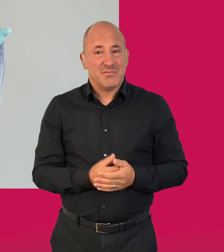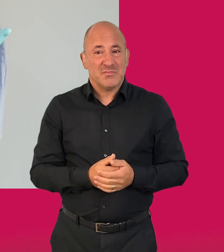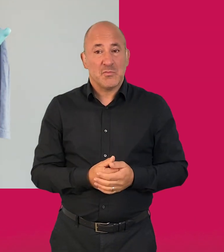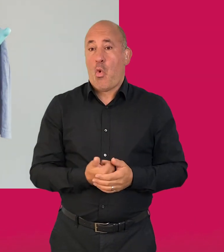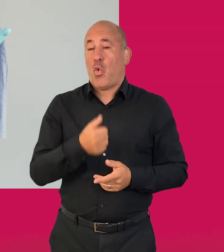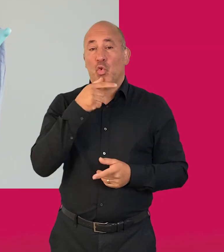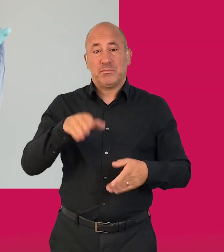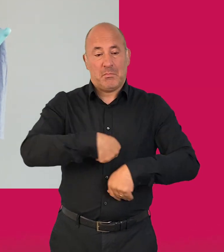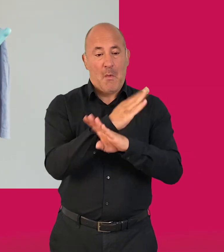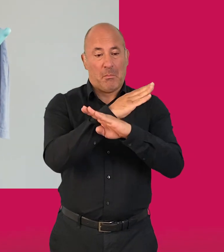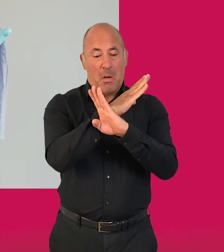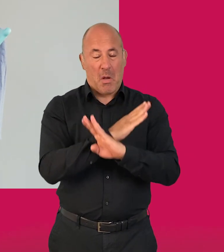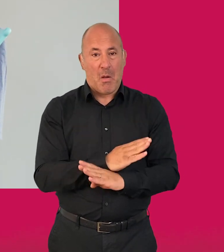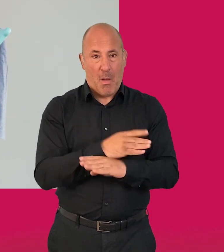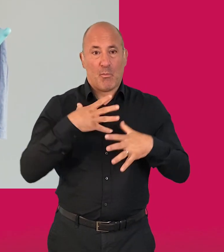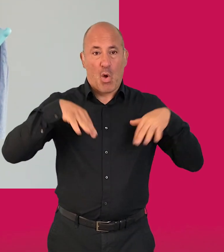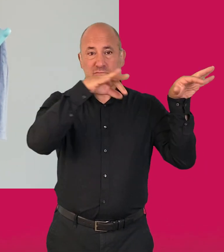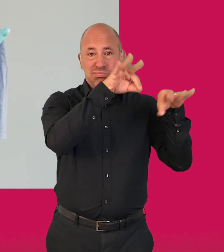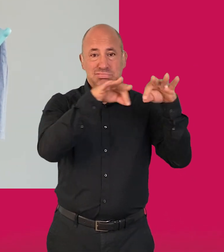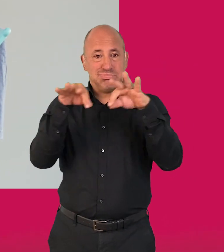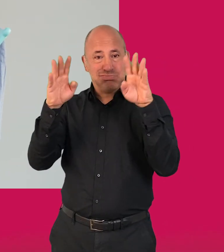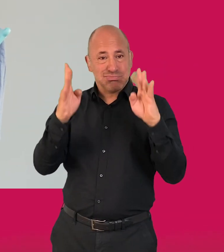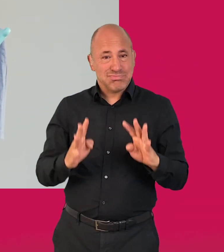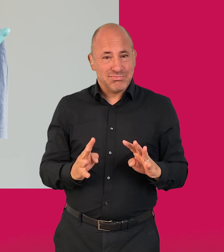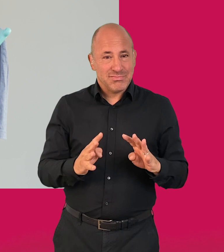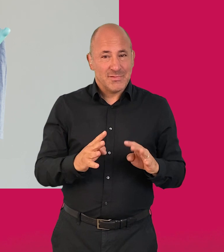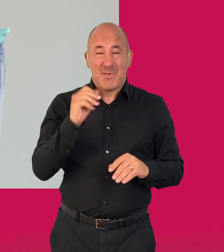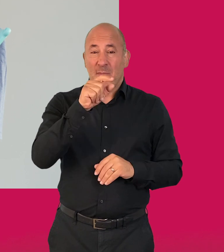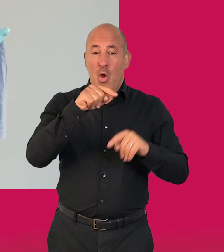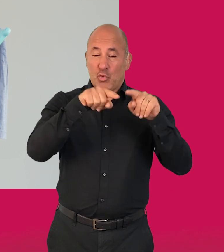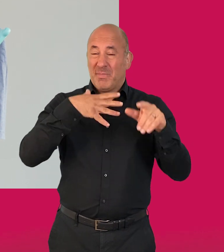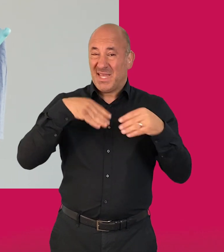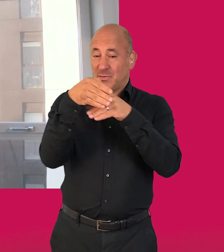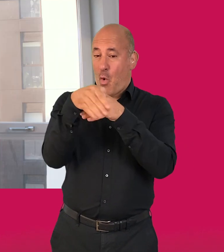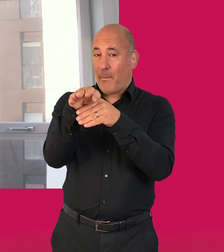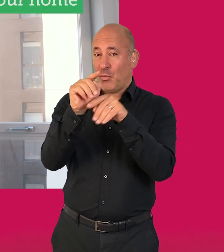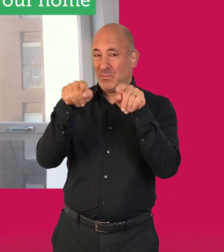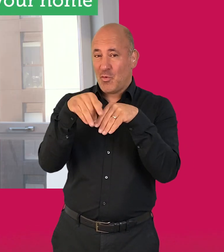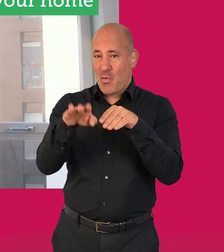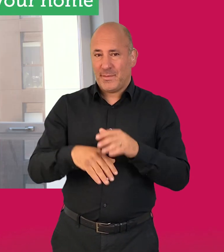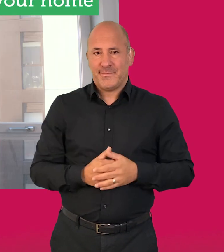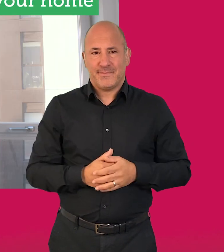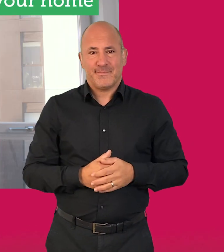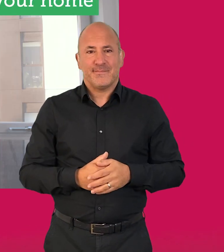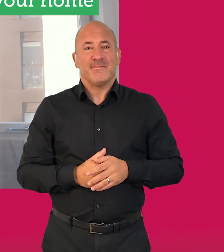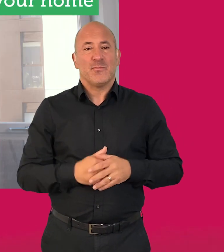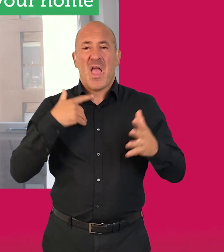or hang them on a clothes horse instead. But remember to ventilate the room. Airflow reduces condensation,